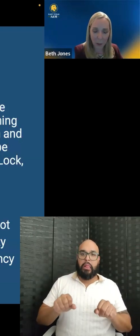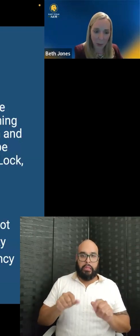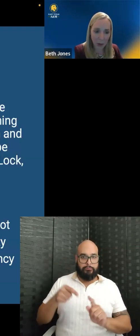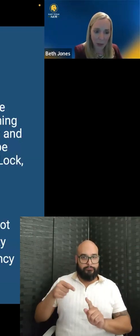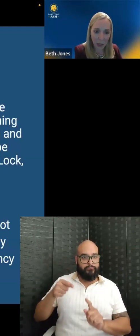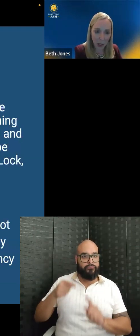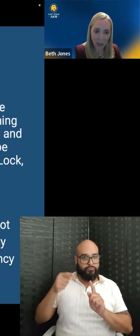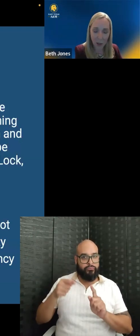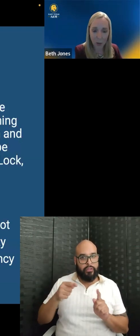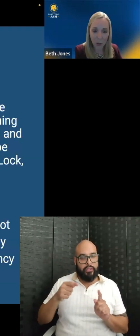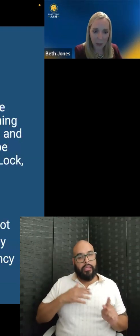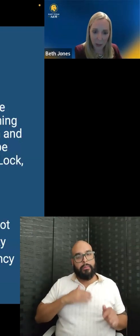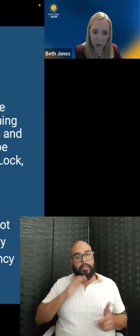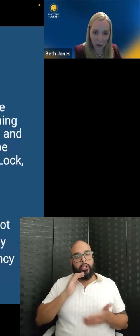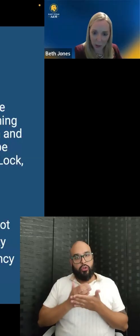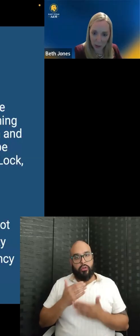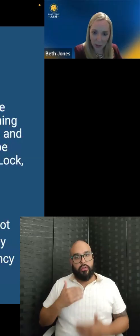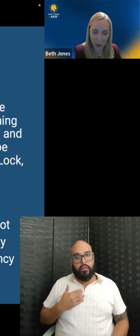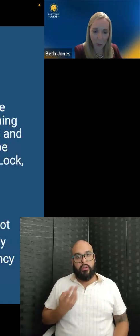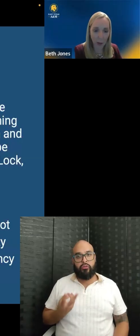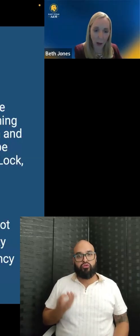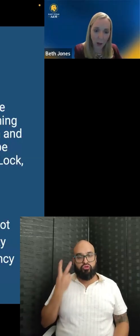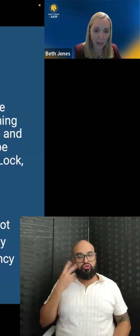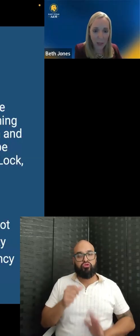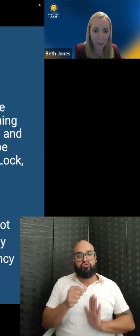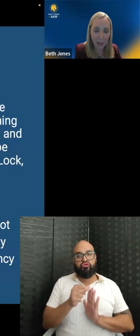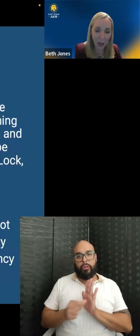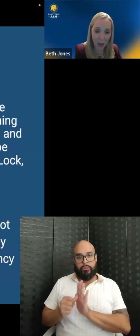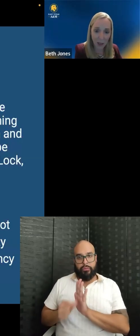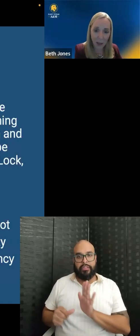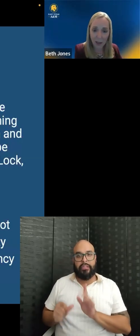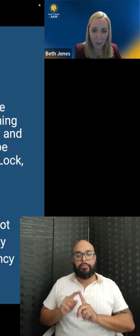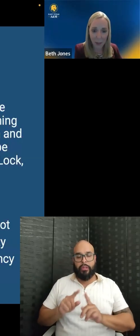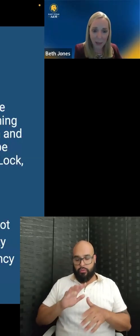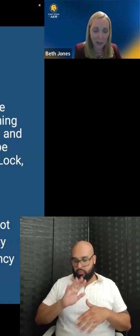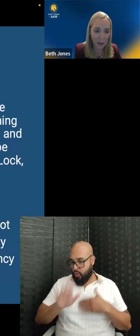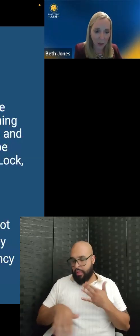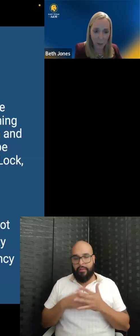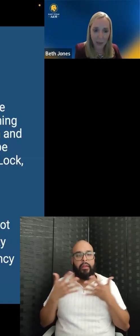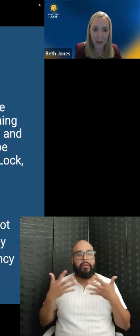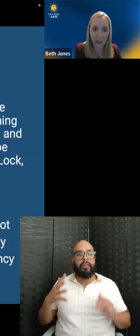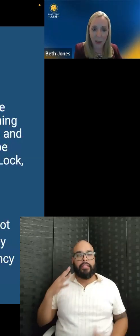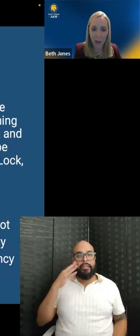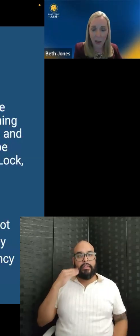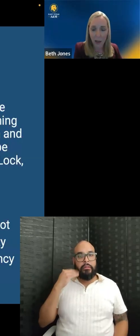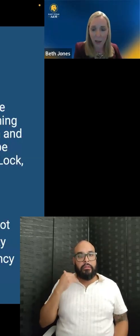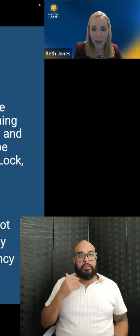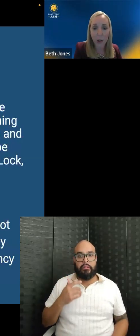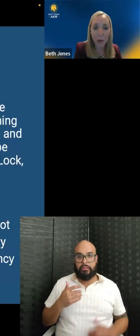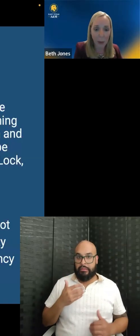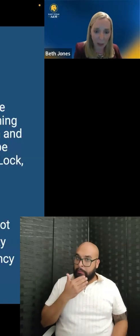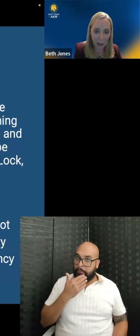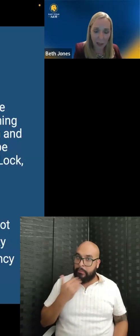In my daughter's case, she had two strabismus surgeries. all of that's been done the best to the best it could be.